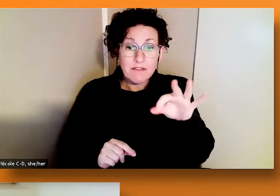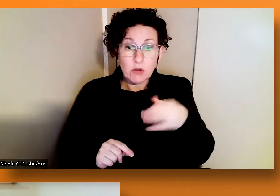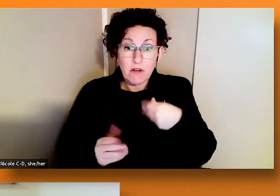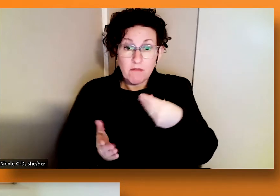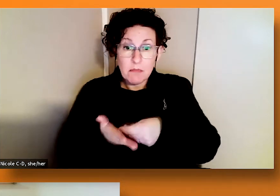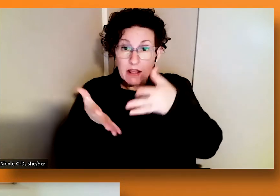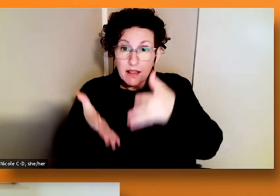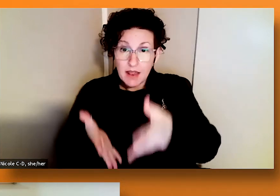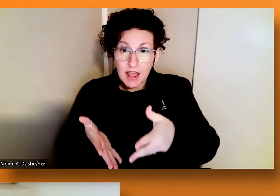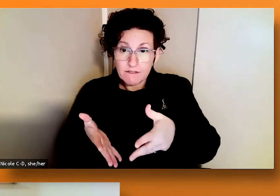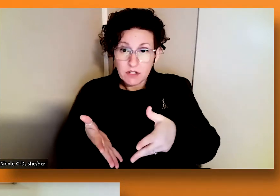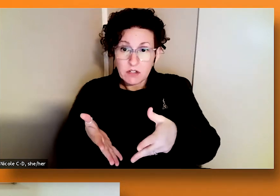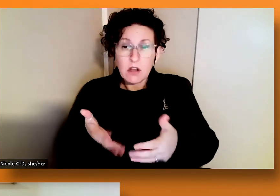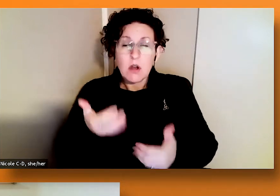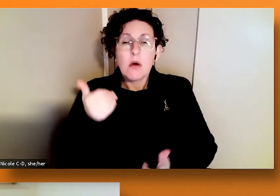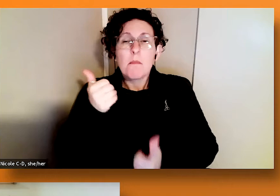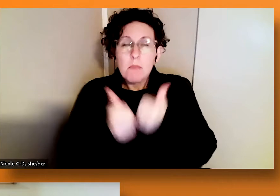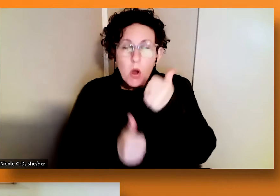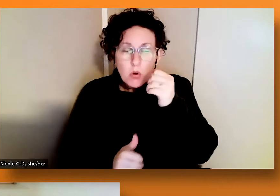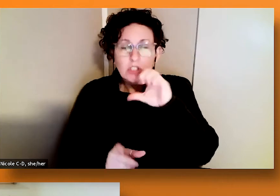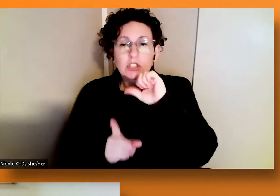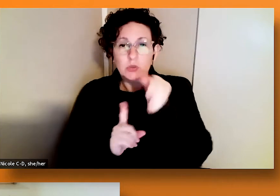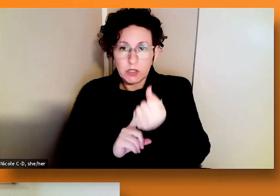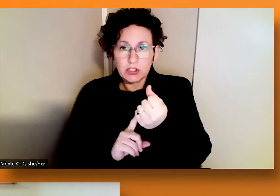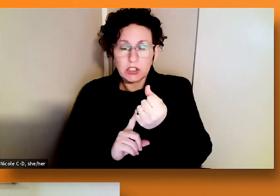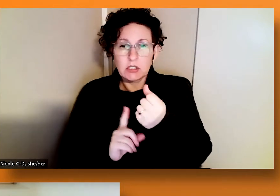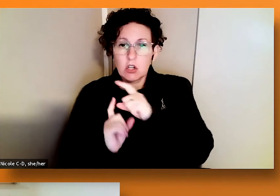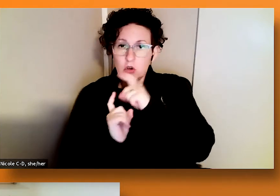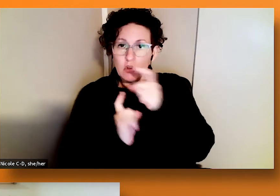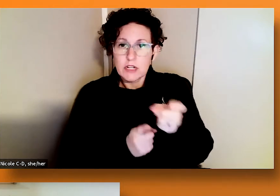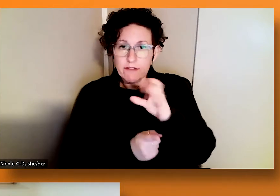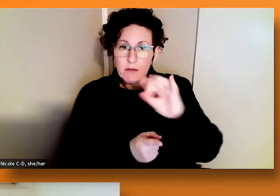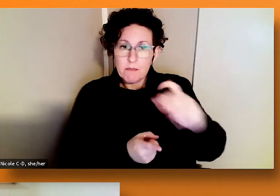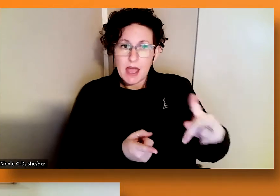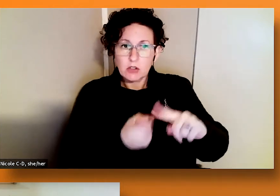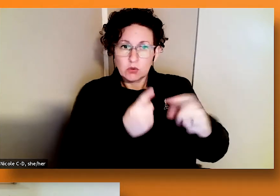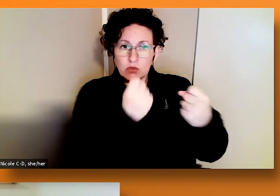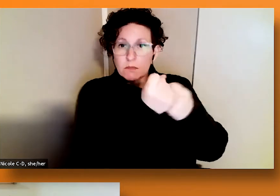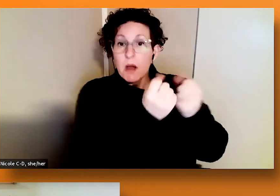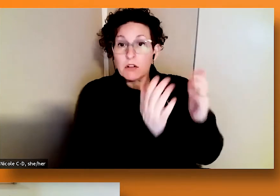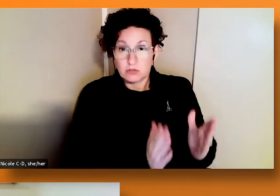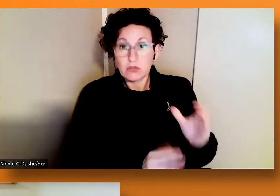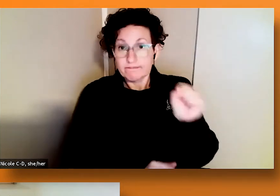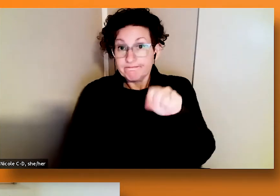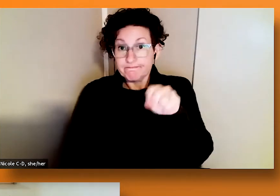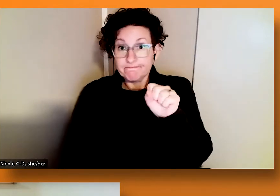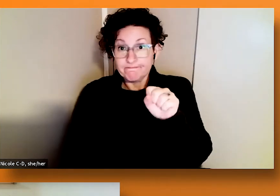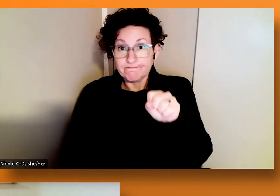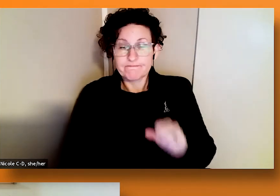that if there is a surplus, in most cases, the money has to be returned to the sponsor.